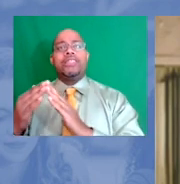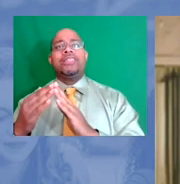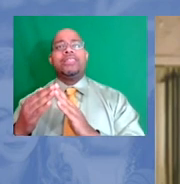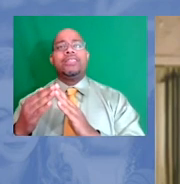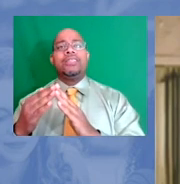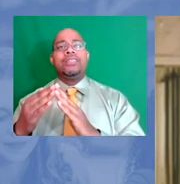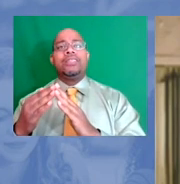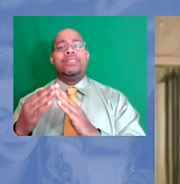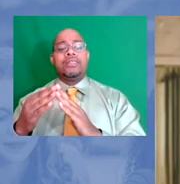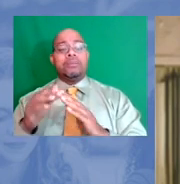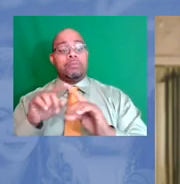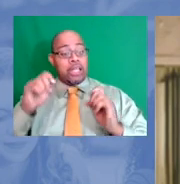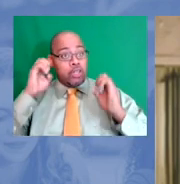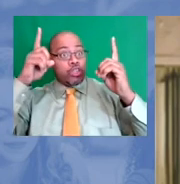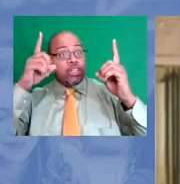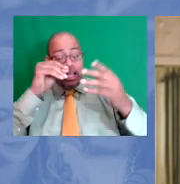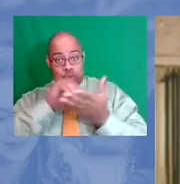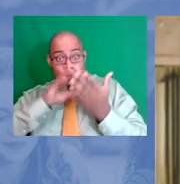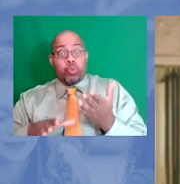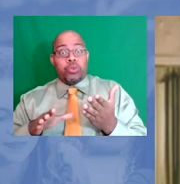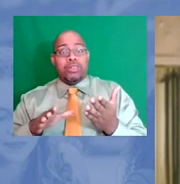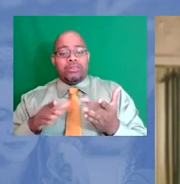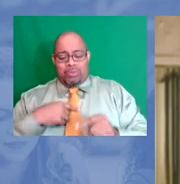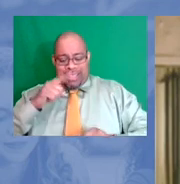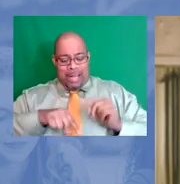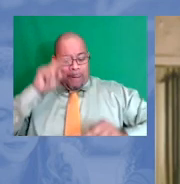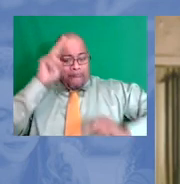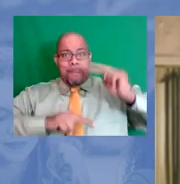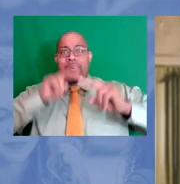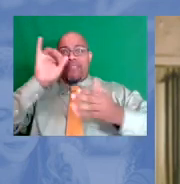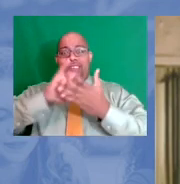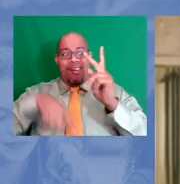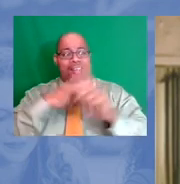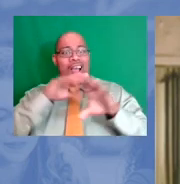AND STUDENTS, WE CAN'T BUILD THOSE KIND OF CLASSROOMS BY OURSELVES.